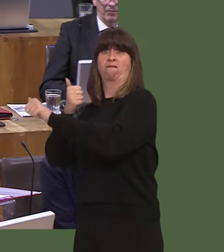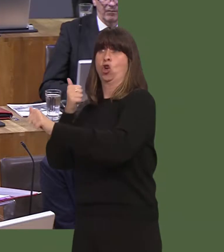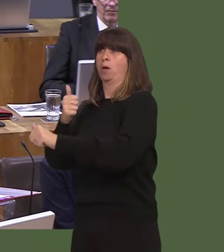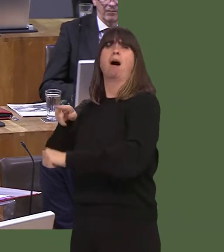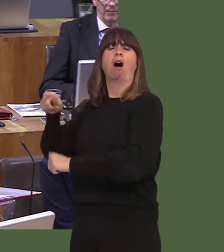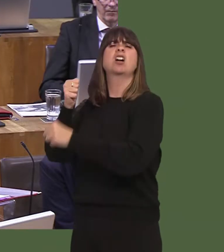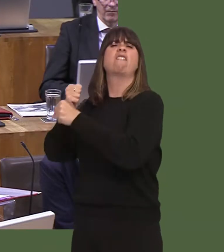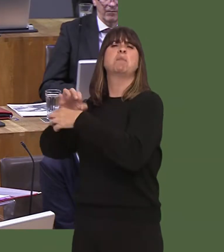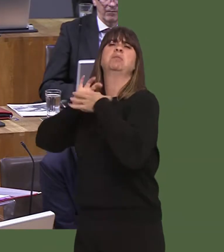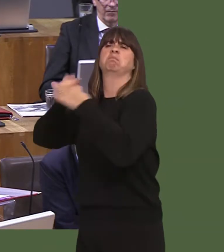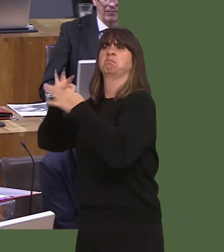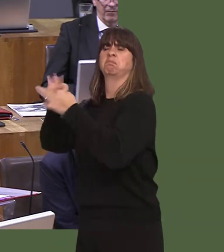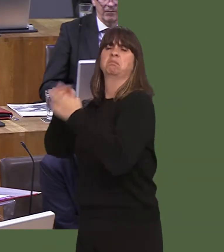confidence in the Government.